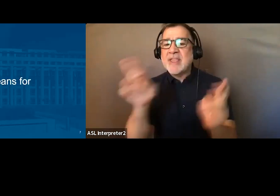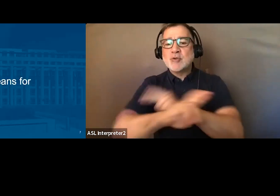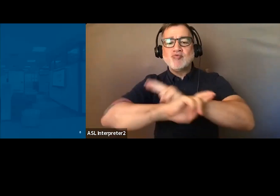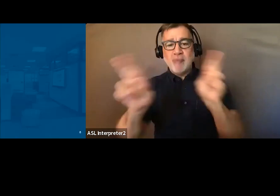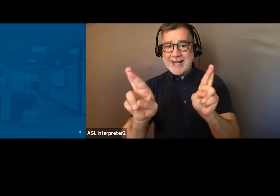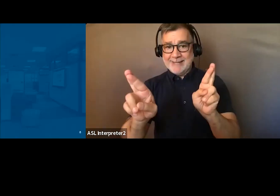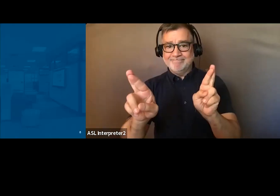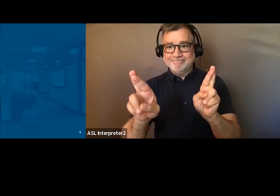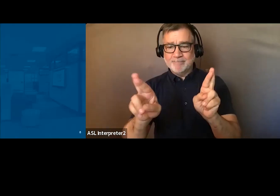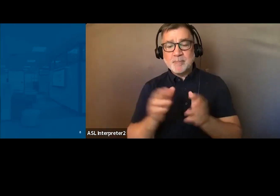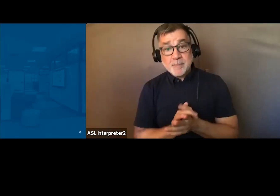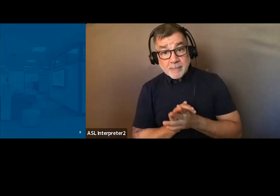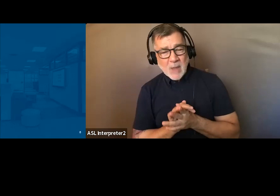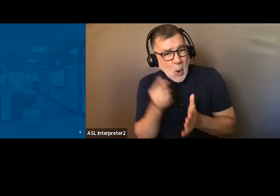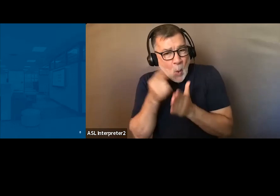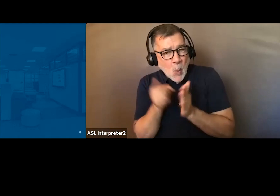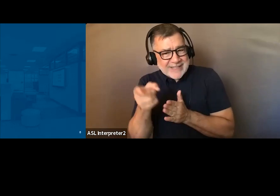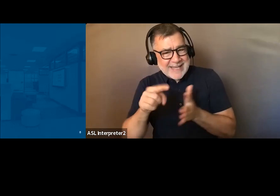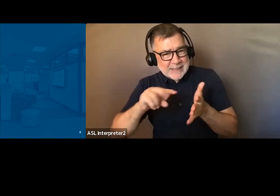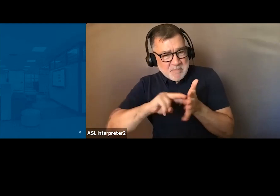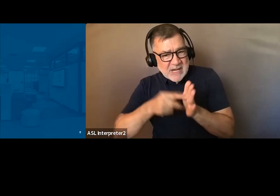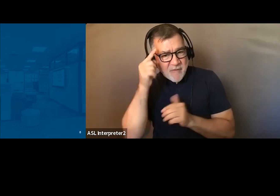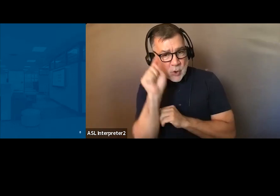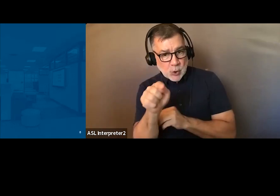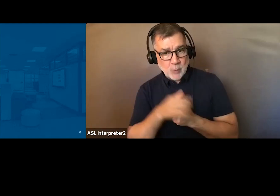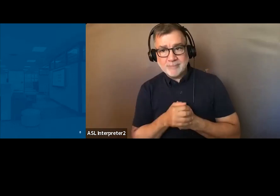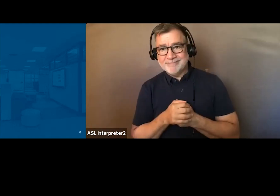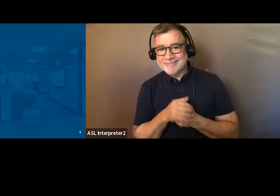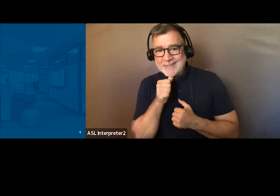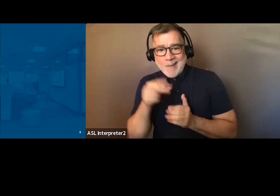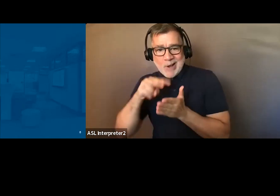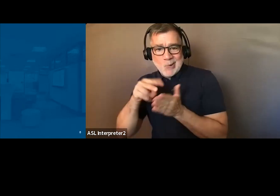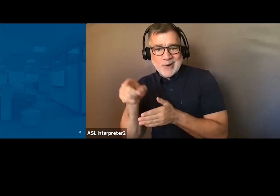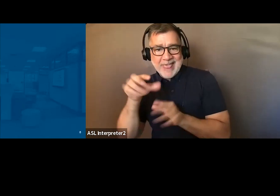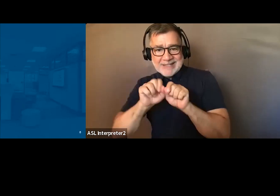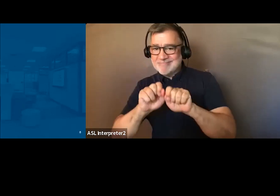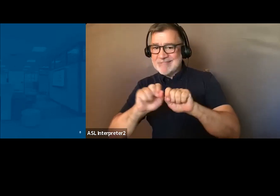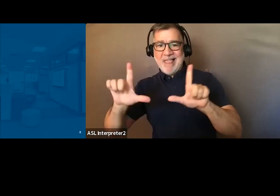Okay, what does this mean for you? I'm not going to read the slides because, you know, that's not necessary.